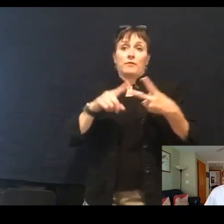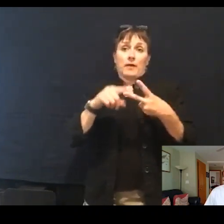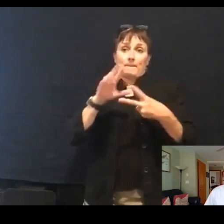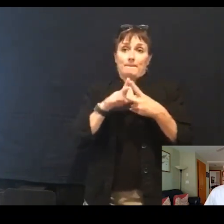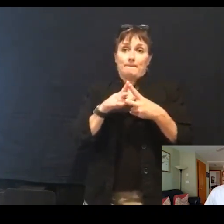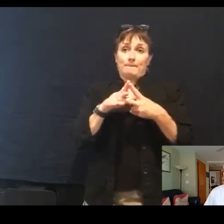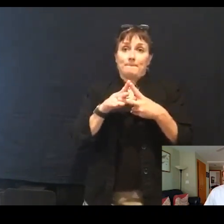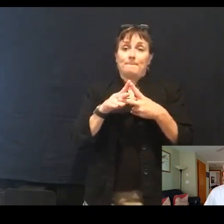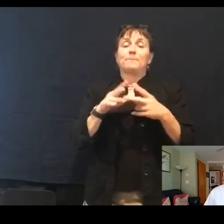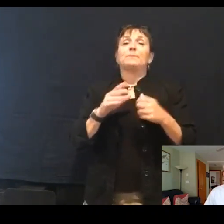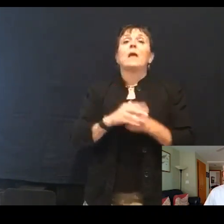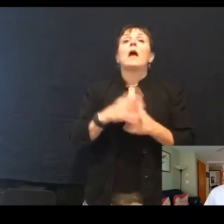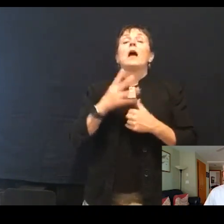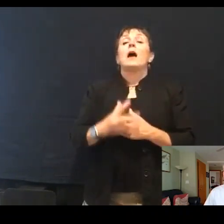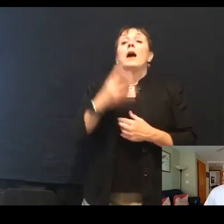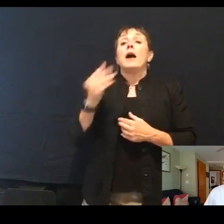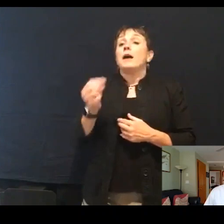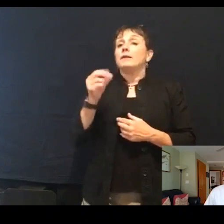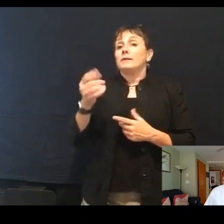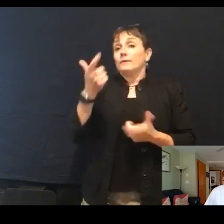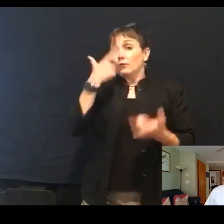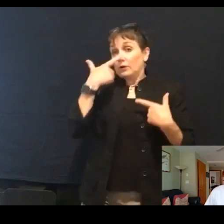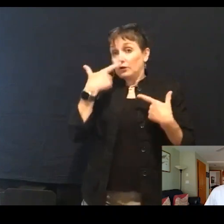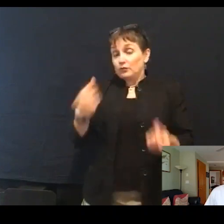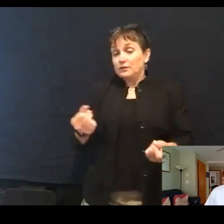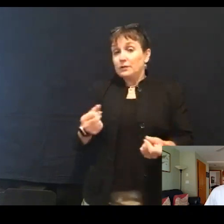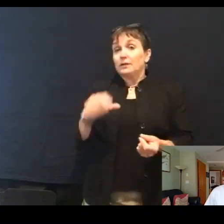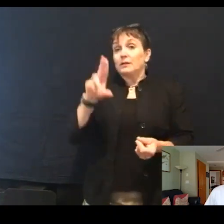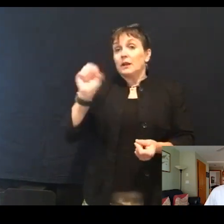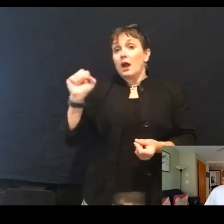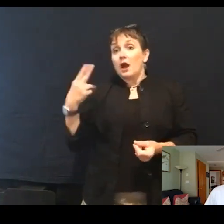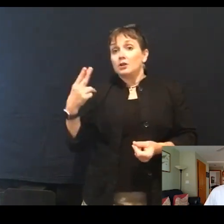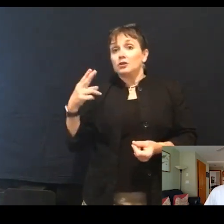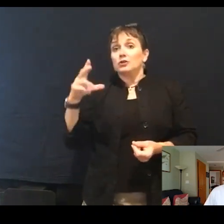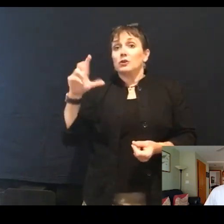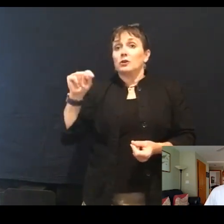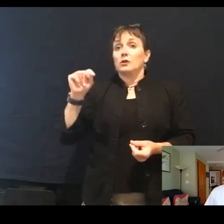Tracker Registry. And if you're interested in the USH Trust Registry,